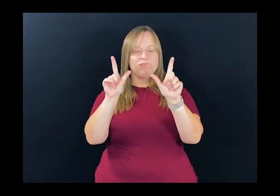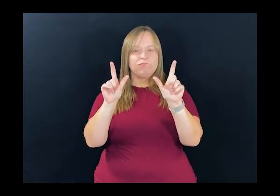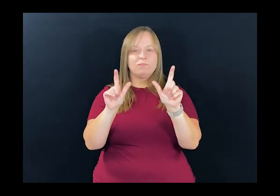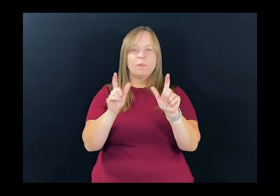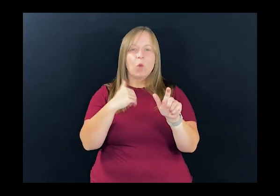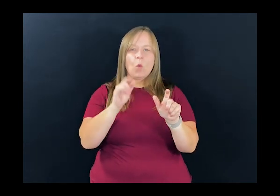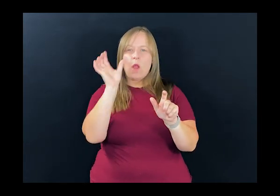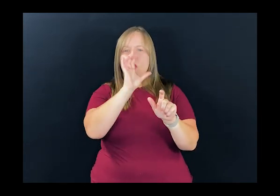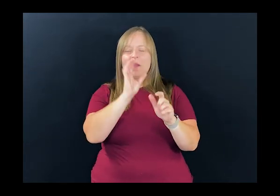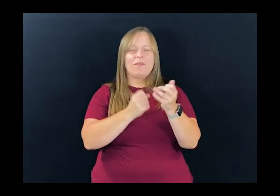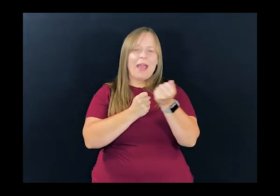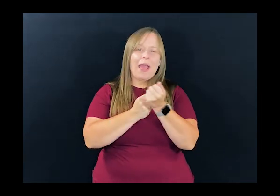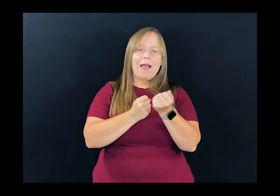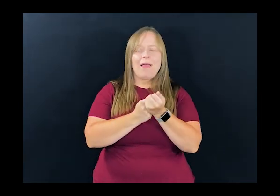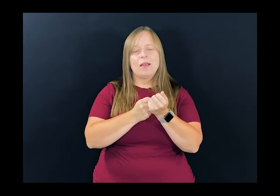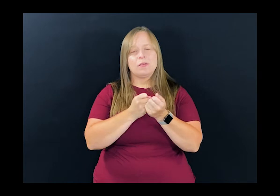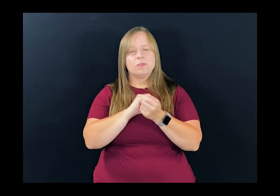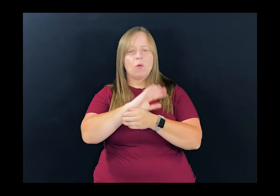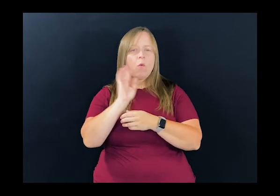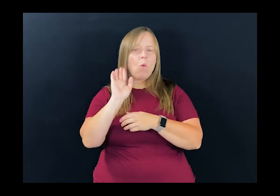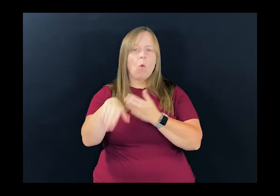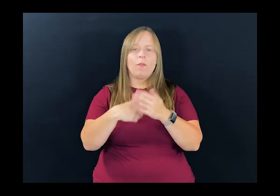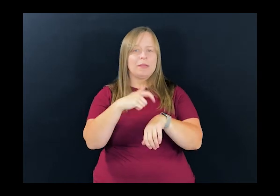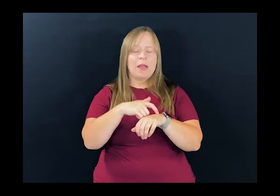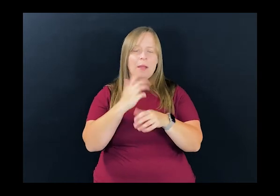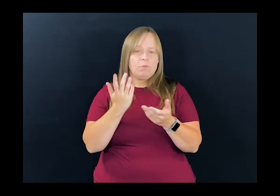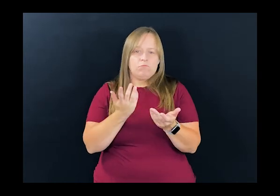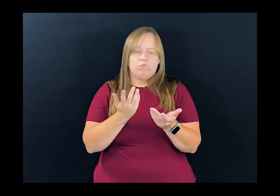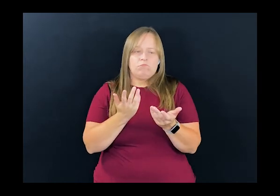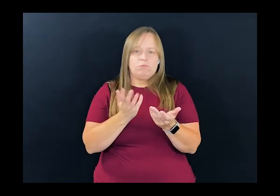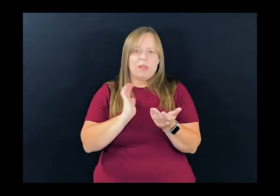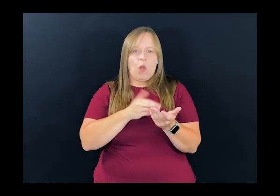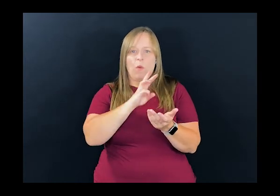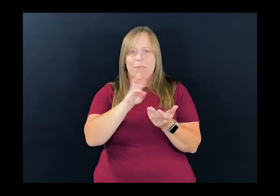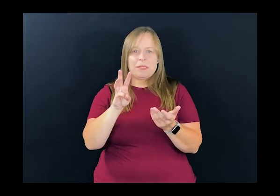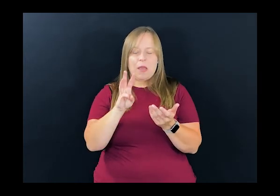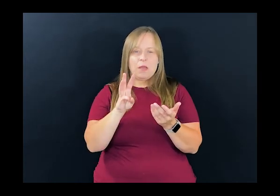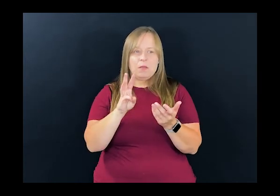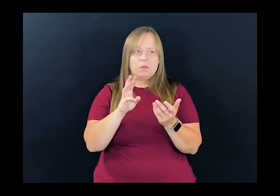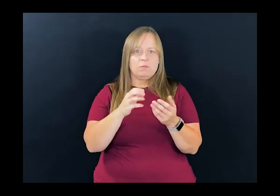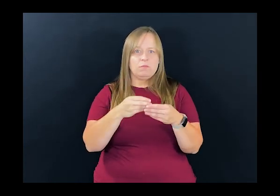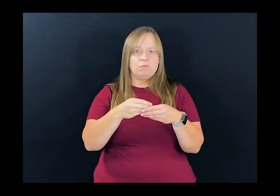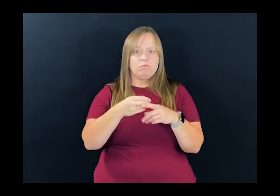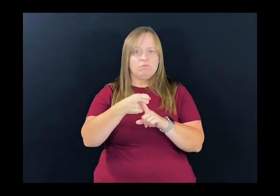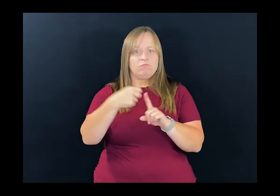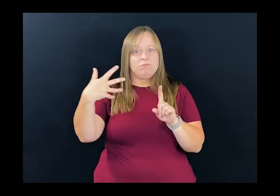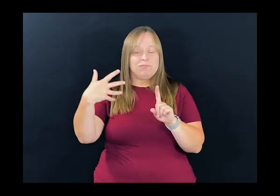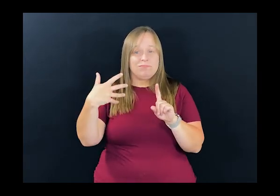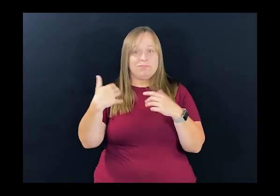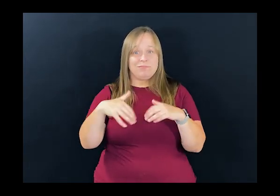We are looking for allies and support all the time. So our website is very robust. We're in the process, actually,